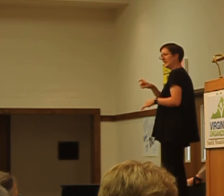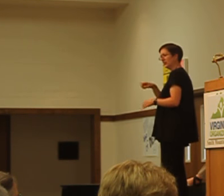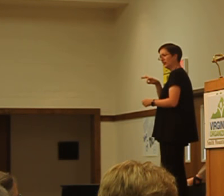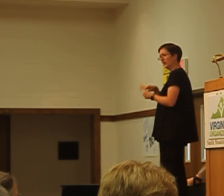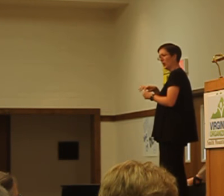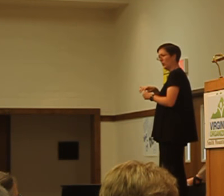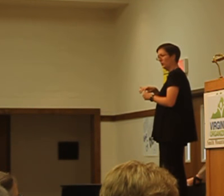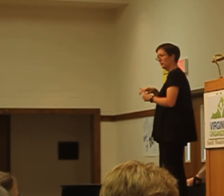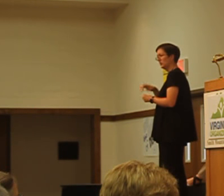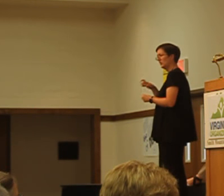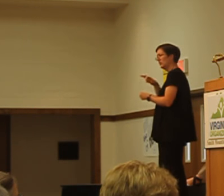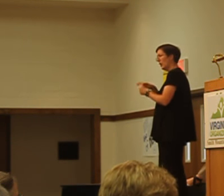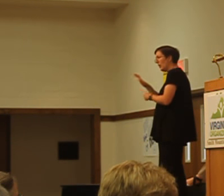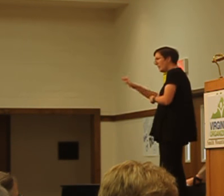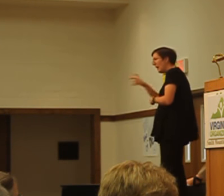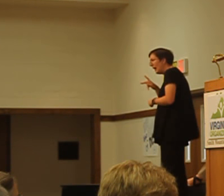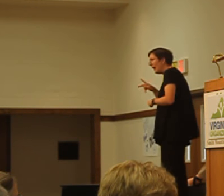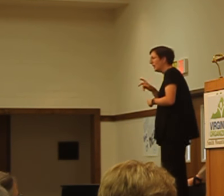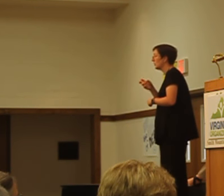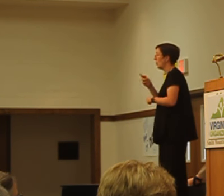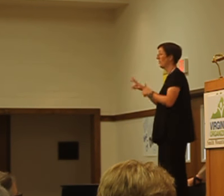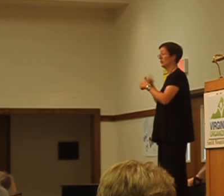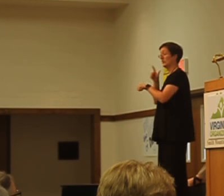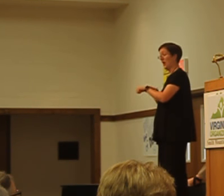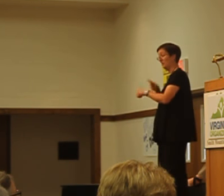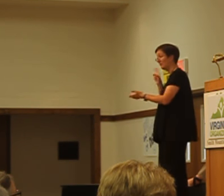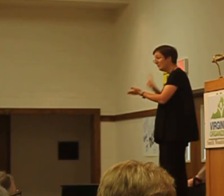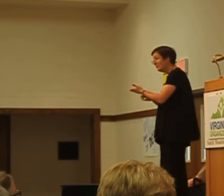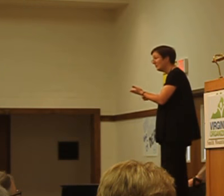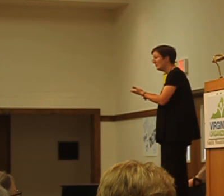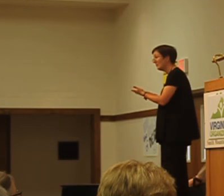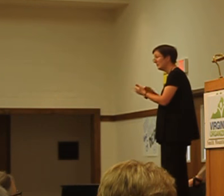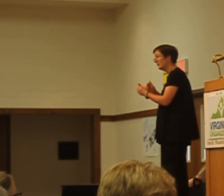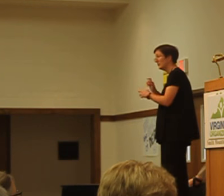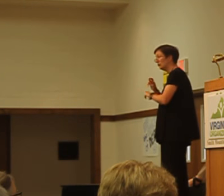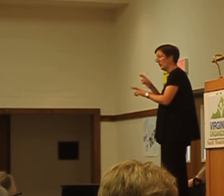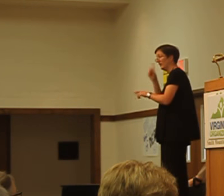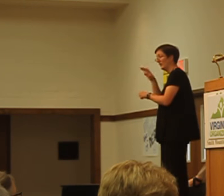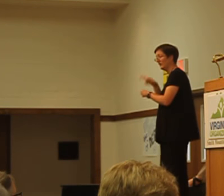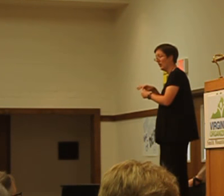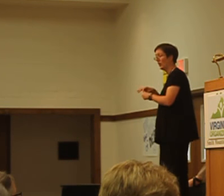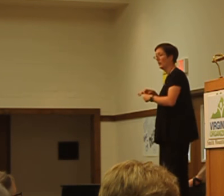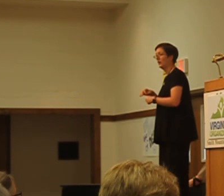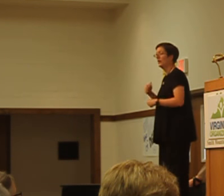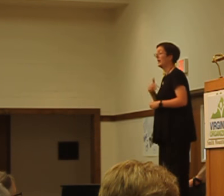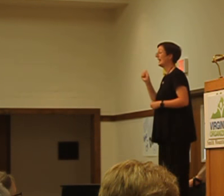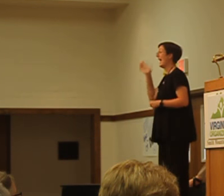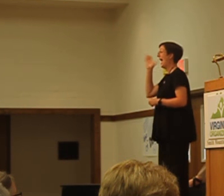if they don't have them and go out and vote. Voting is very important. I could talk a long time but I go no more time.